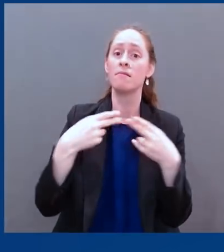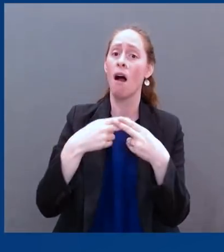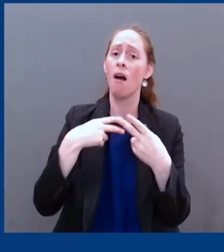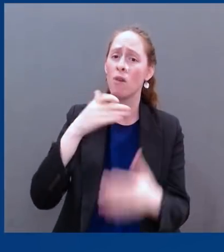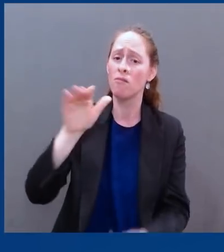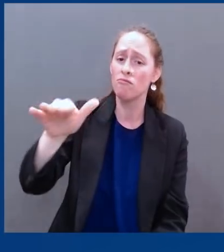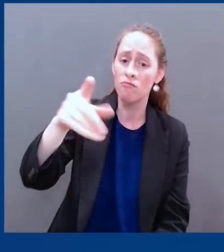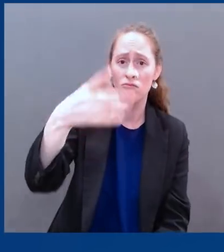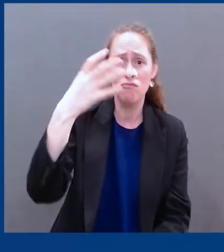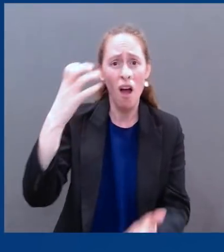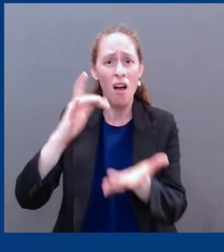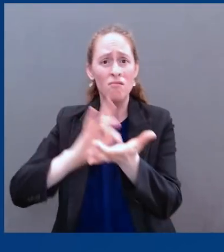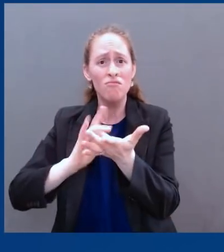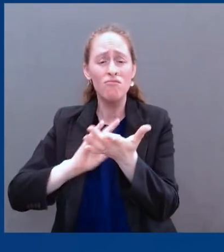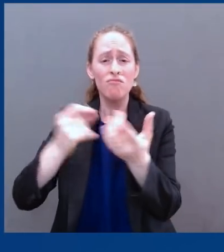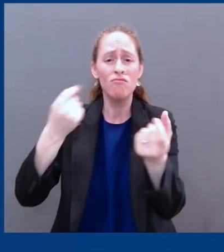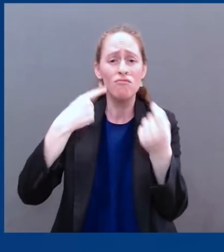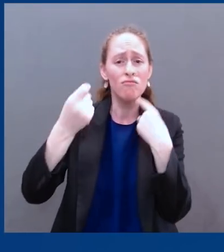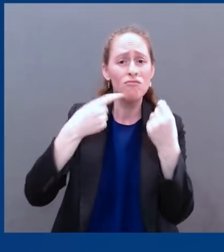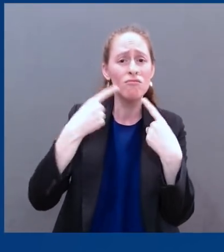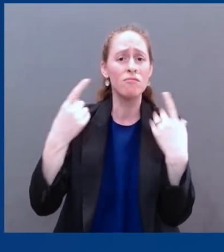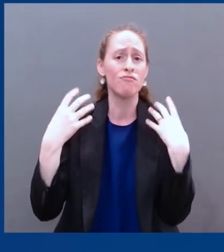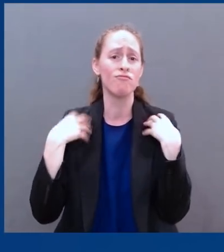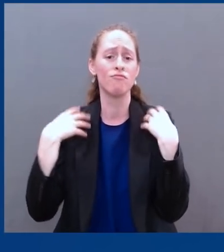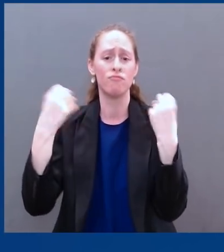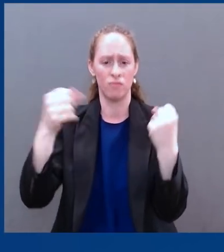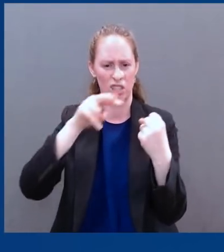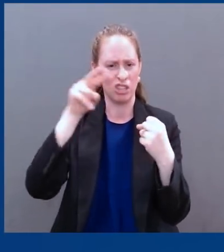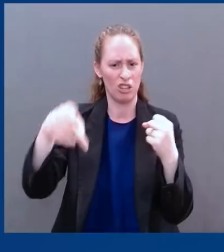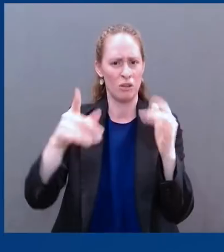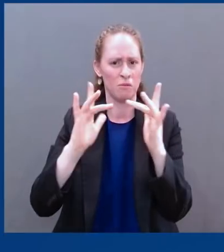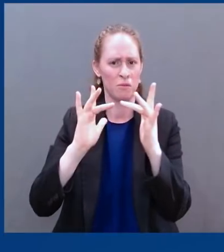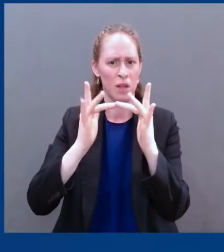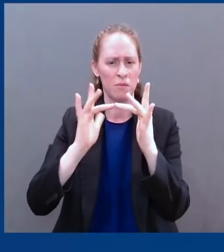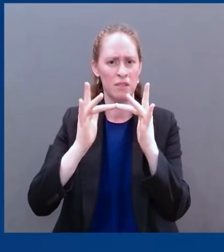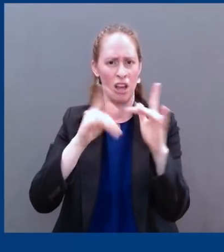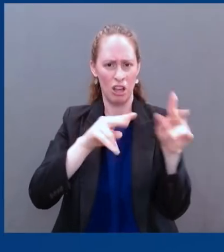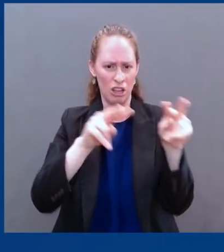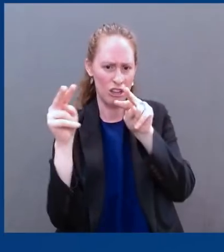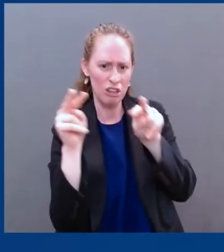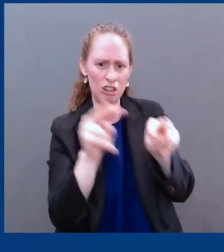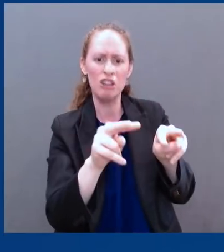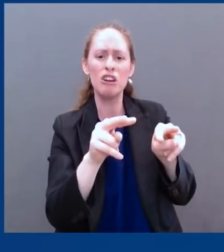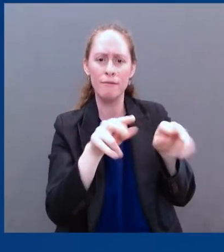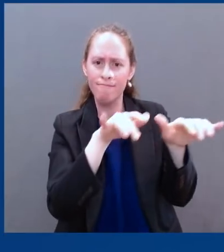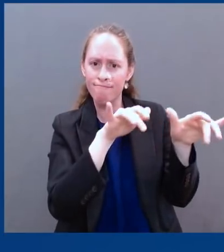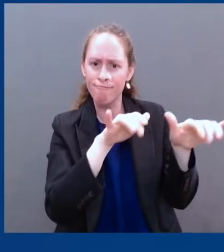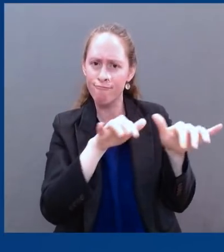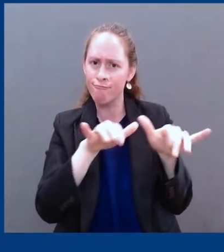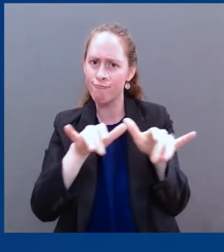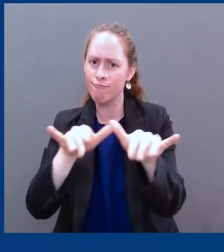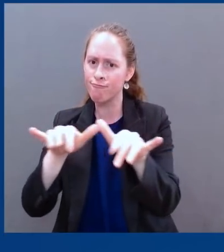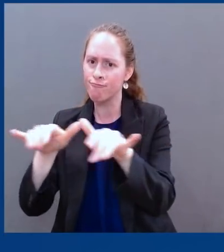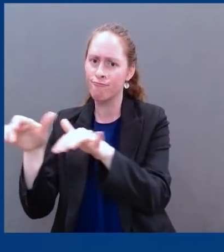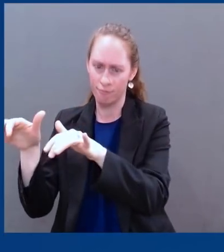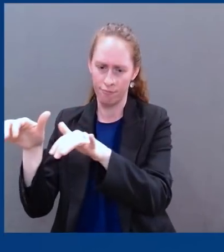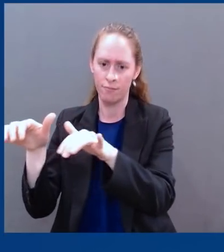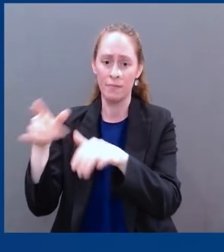you can go to that website. It's a long website. But if you don't remember it, just put NIH.gov and it would lead you to that.